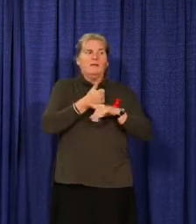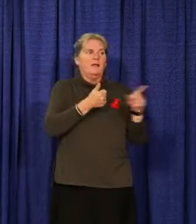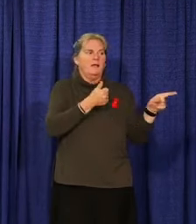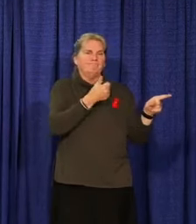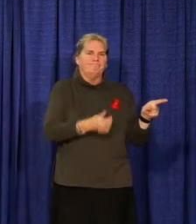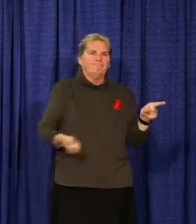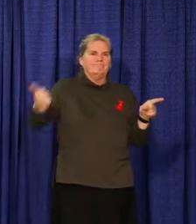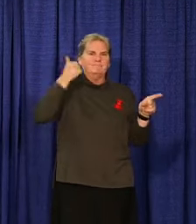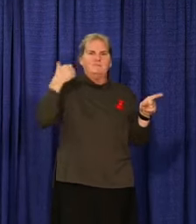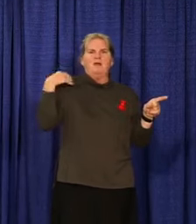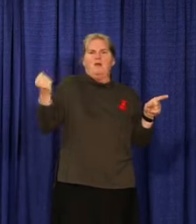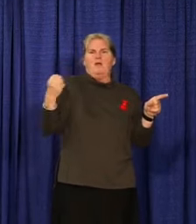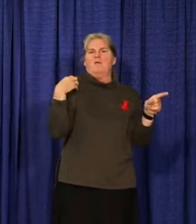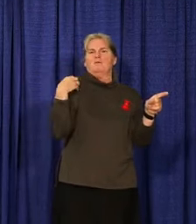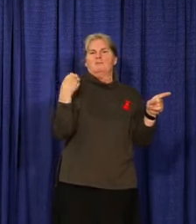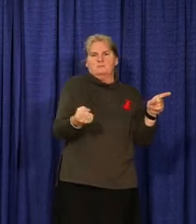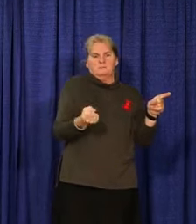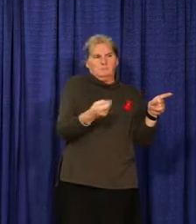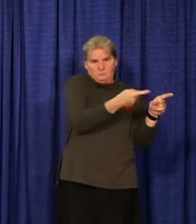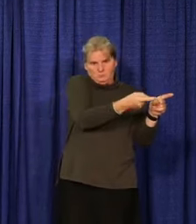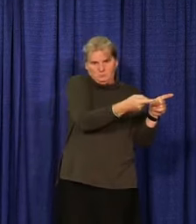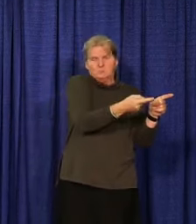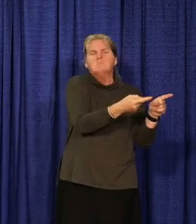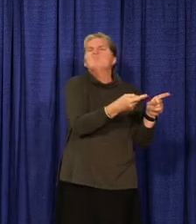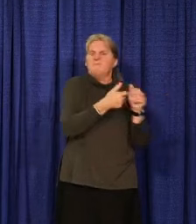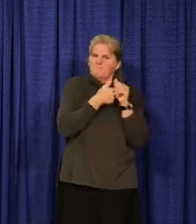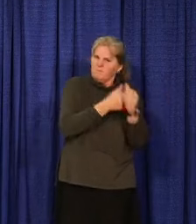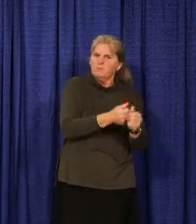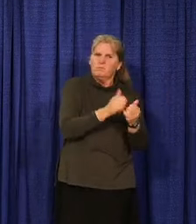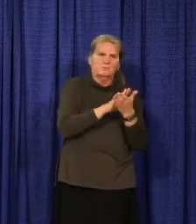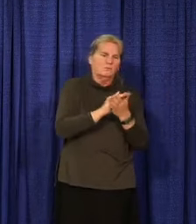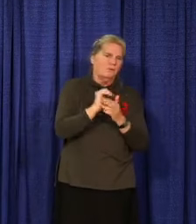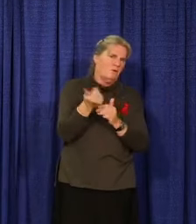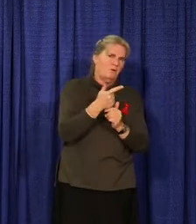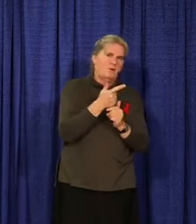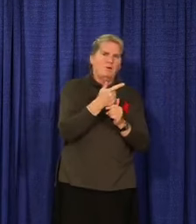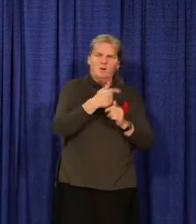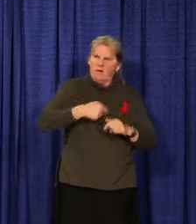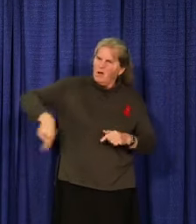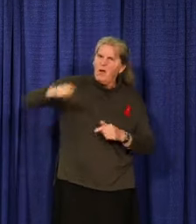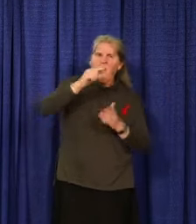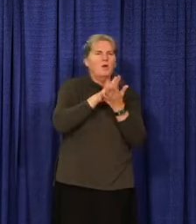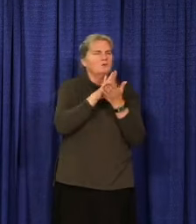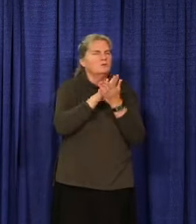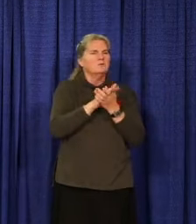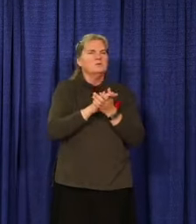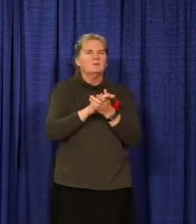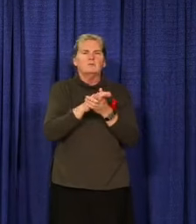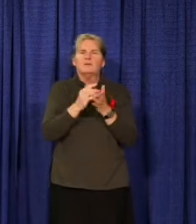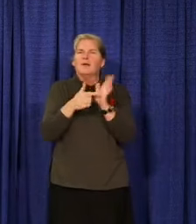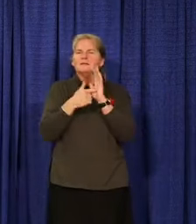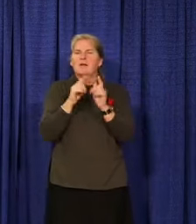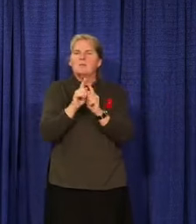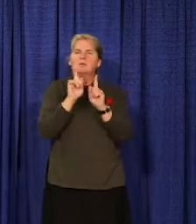of health. This includes common practices across all schools, like physical distancing in